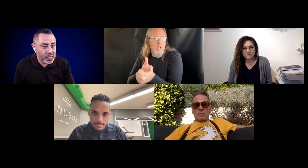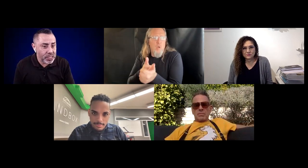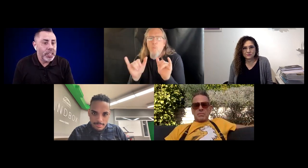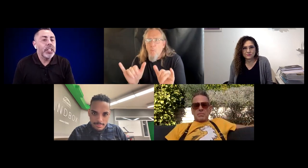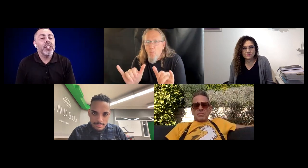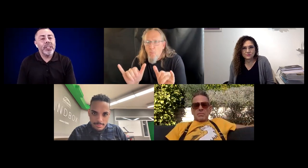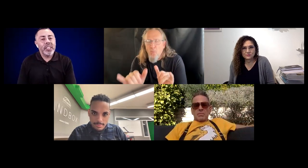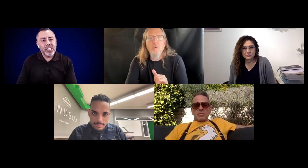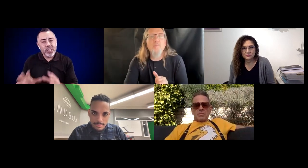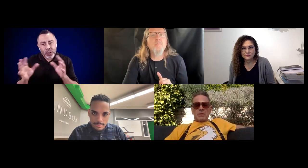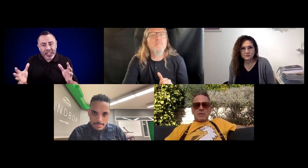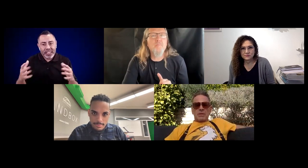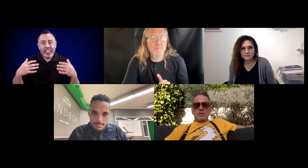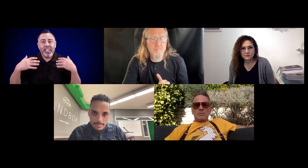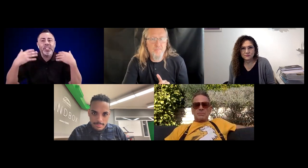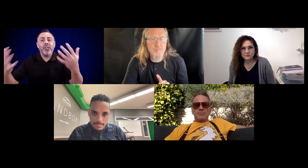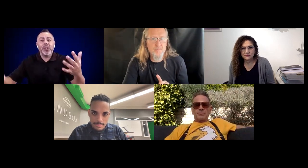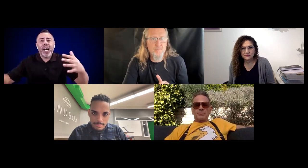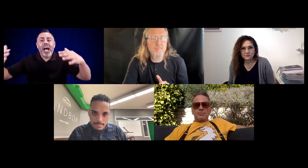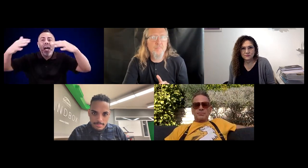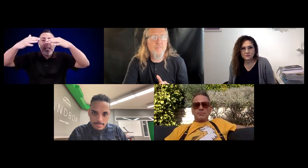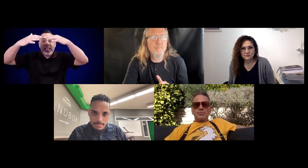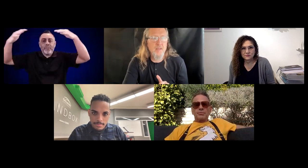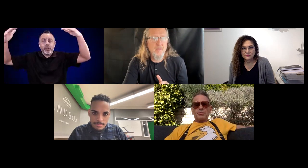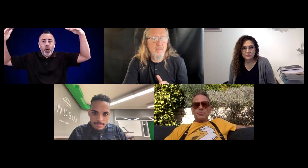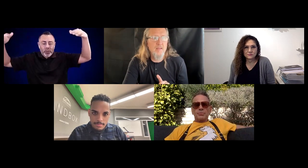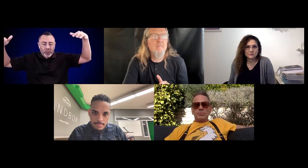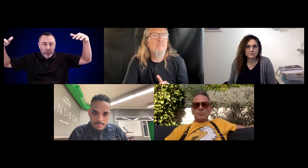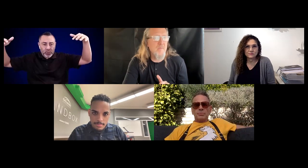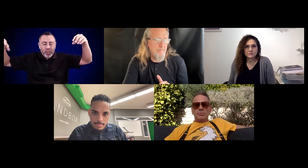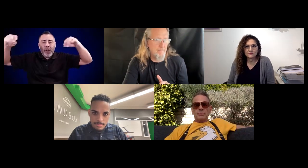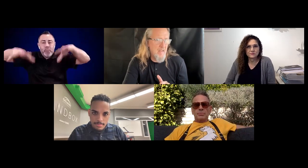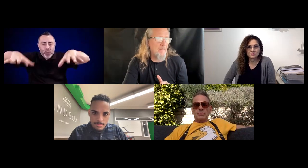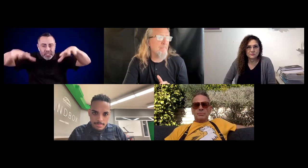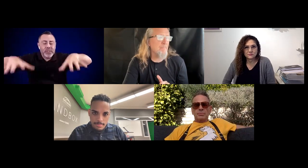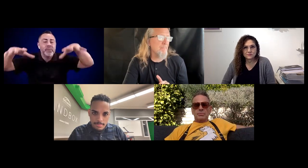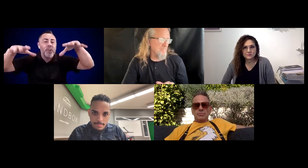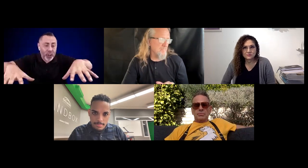Now this is the training giving you a high level overview of what's involved.